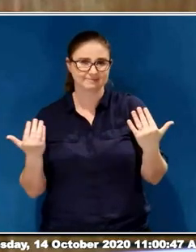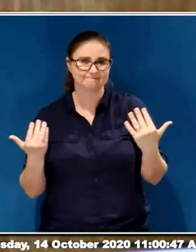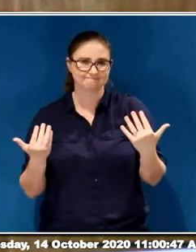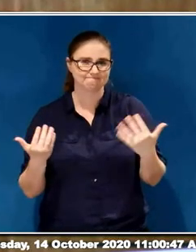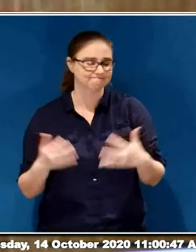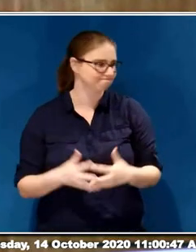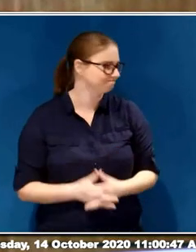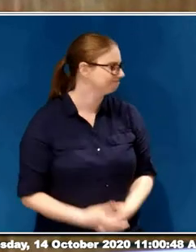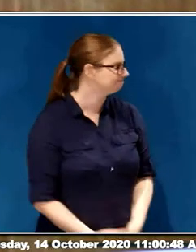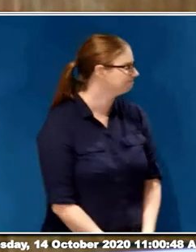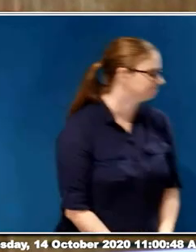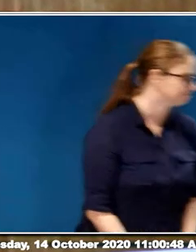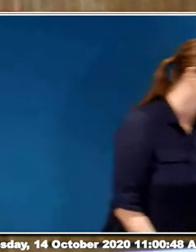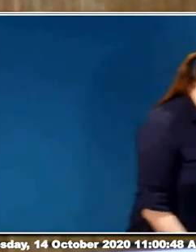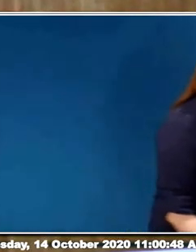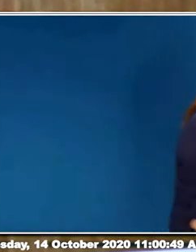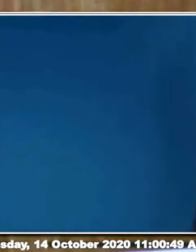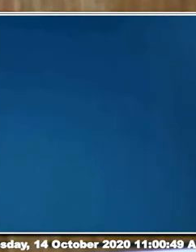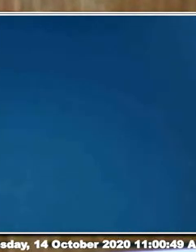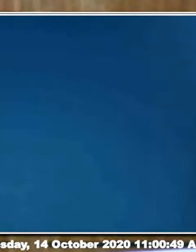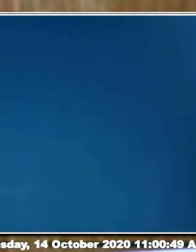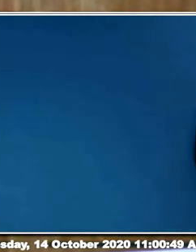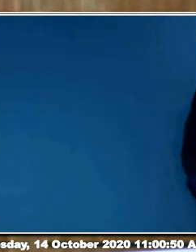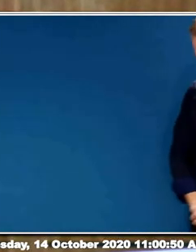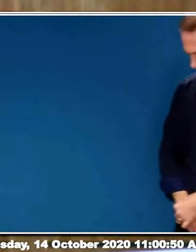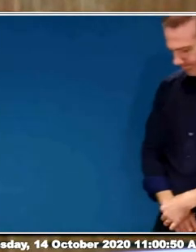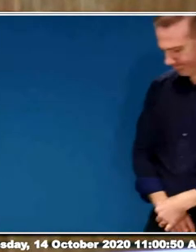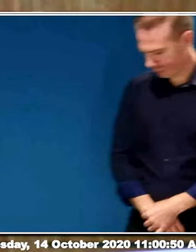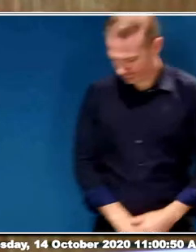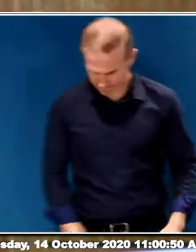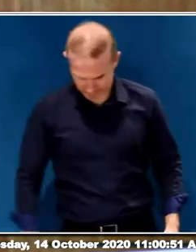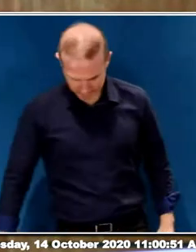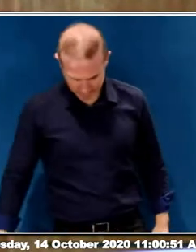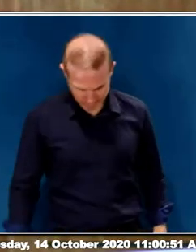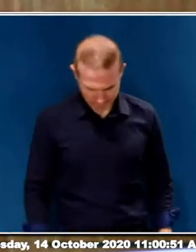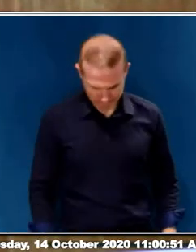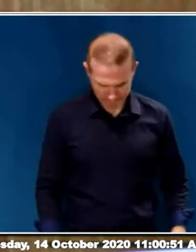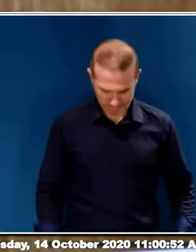You have referred to some instances of suspensions, so formal